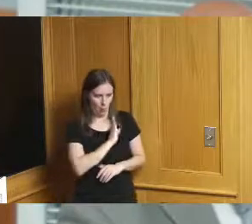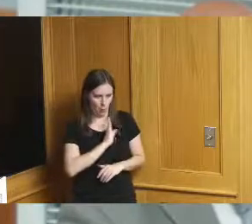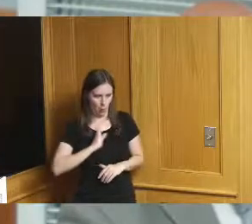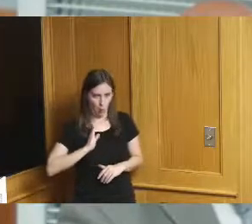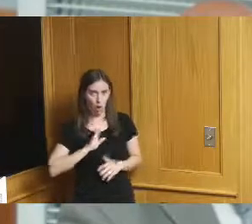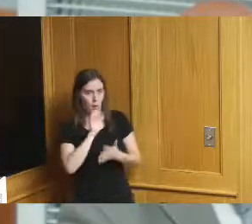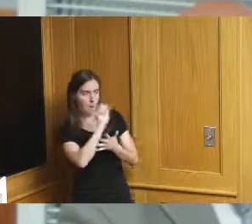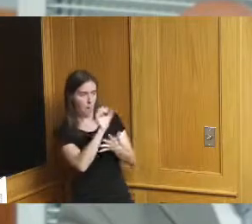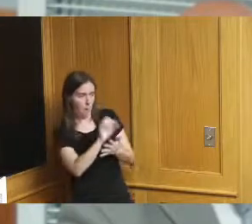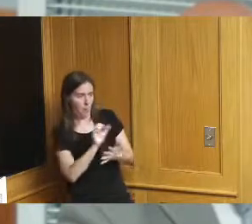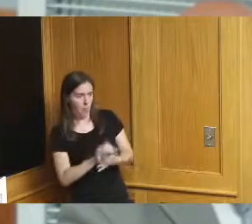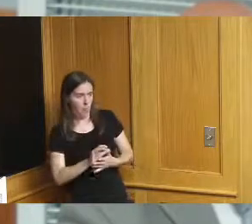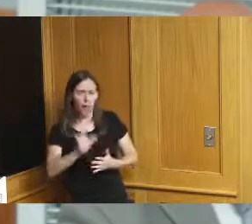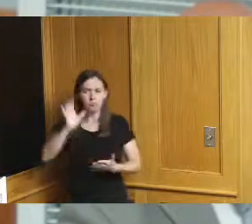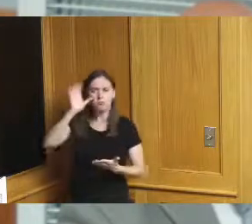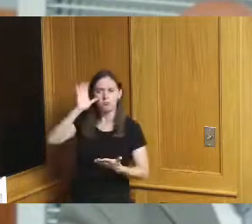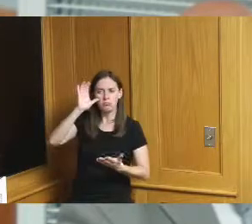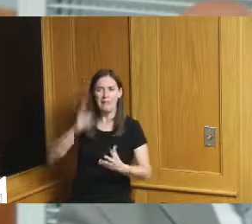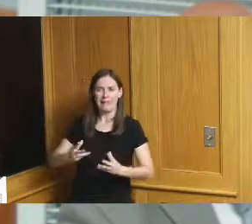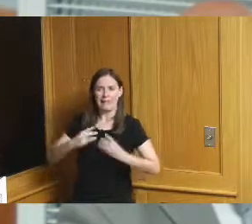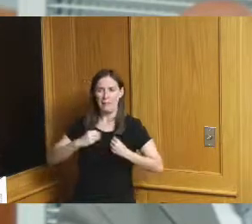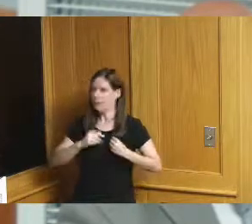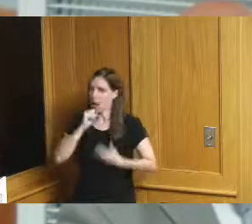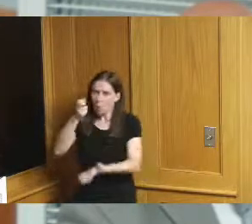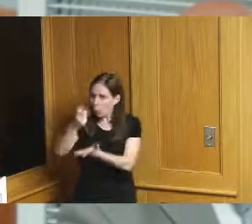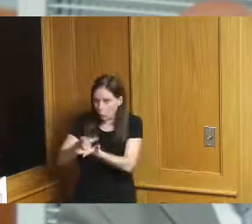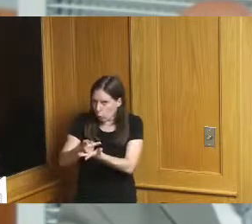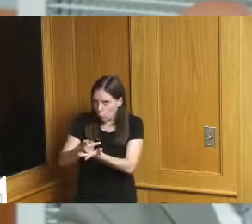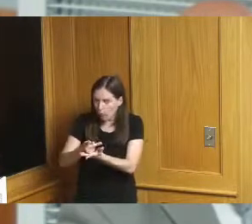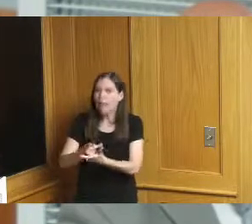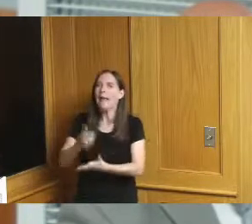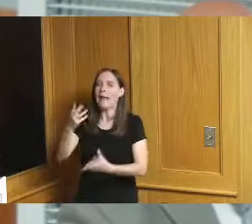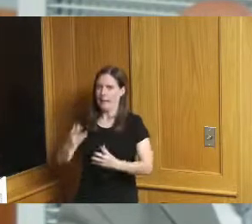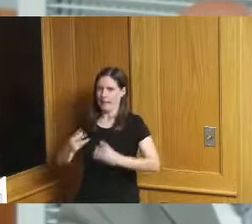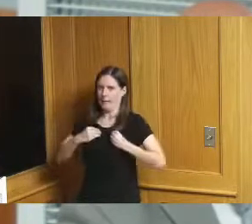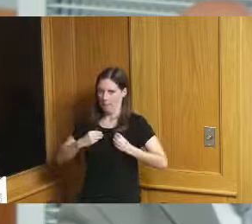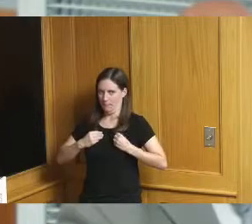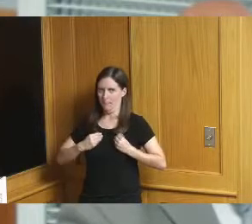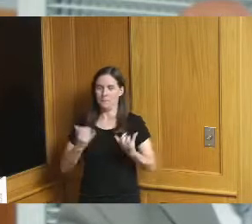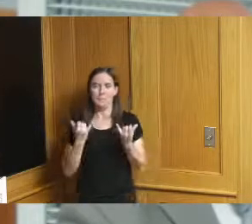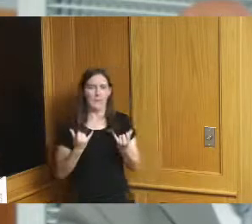comments they don't approve them they accept the comments this current contract we're in with cps